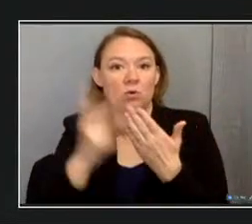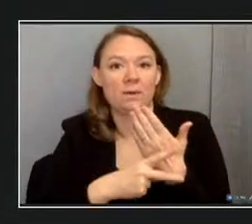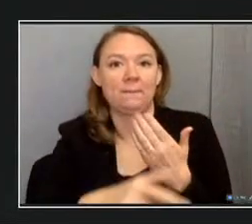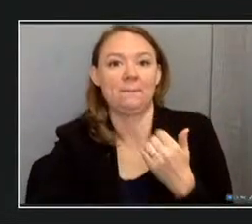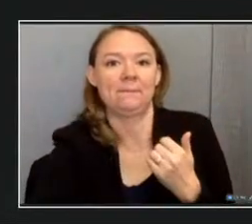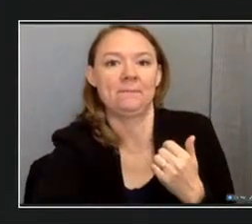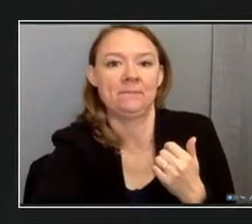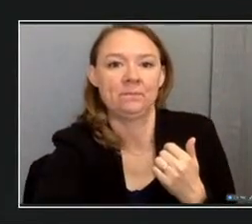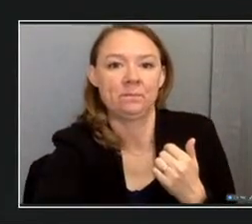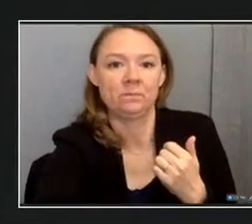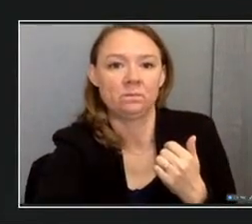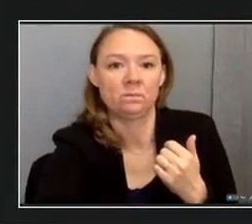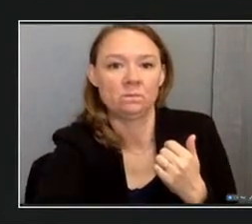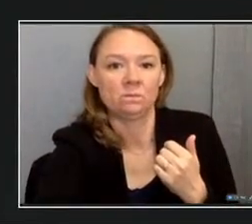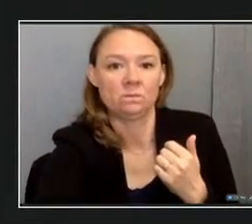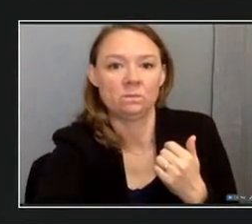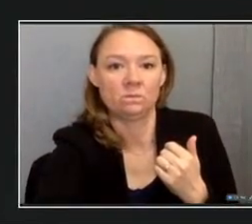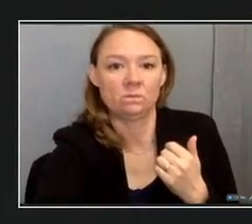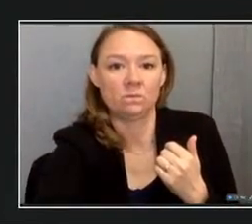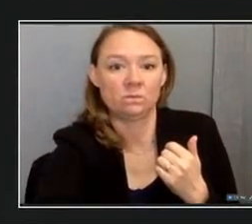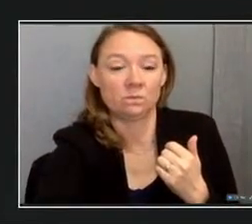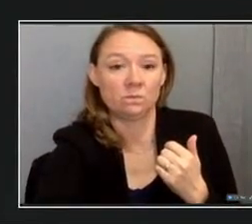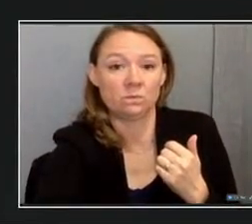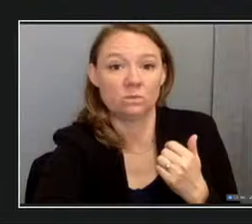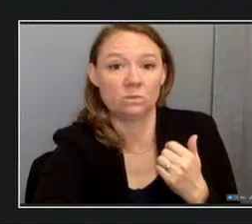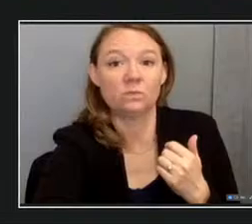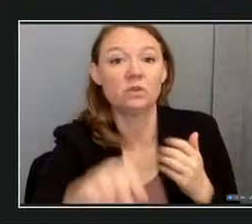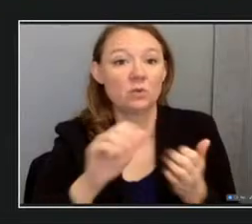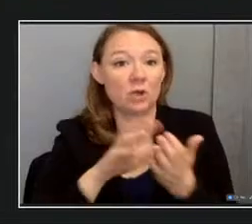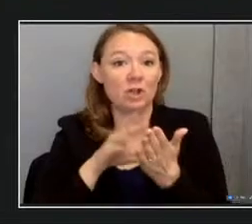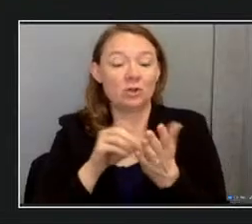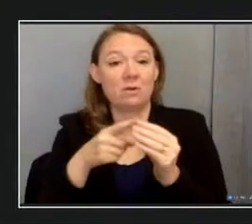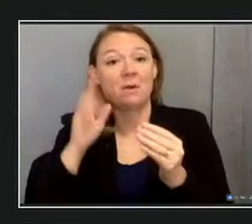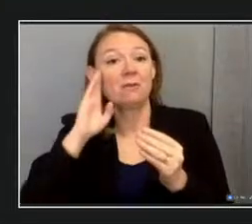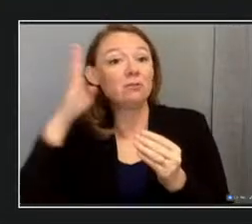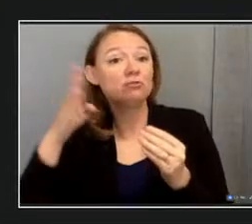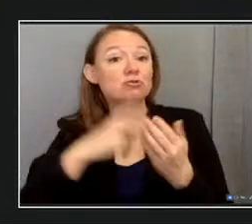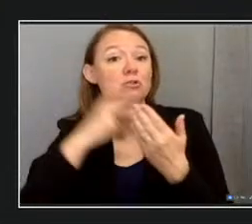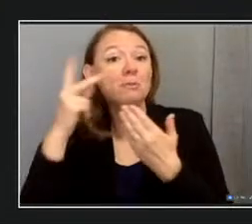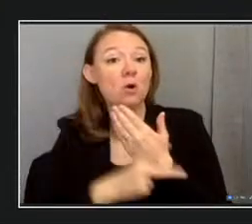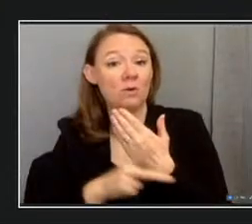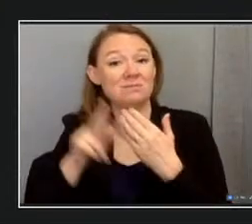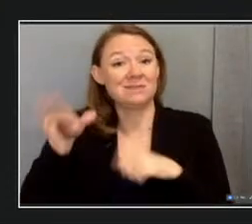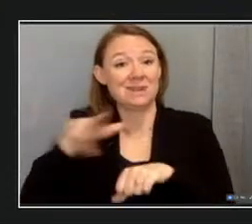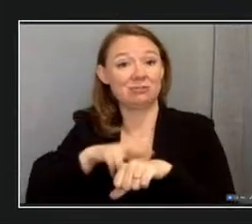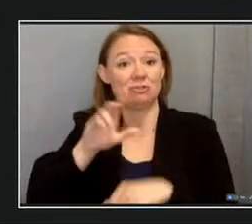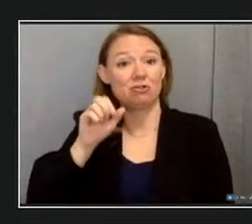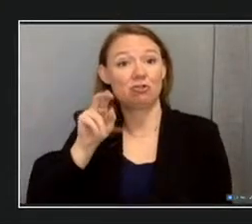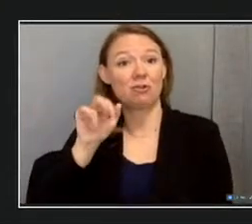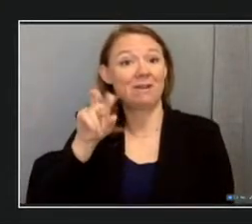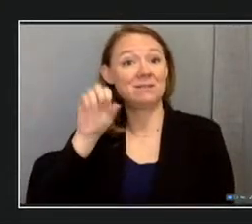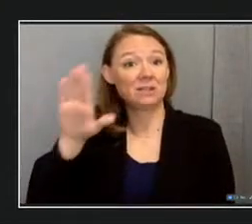on the National Archives website archives.gov under attend an event and on the National Archives